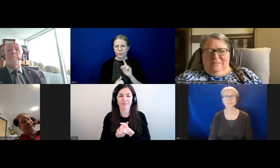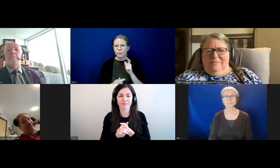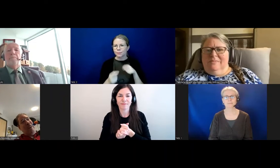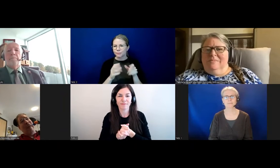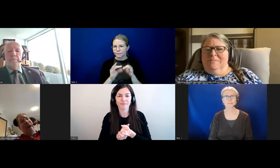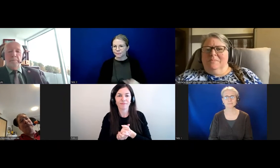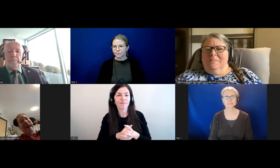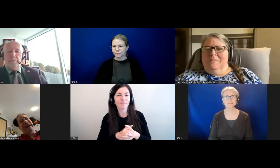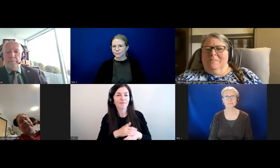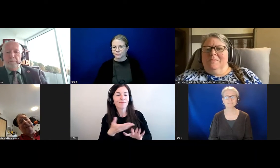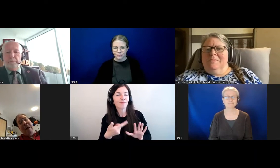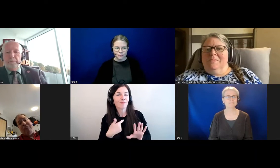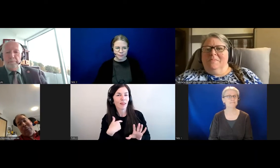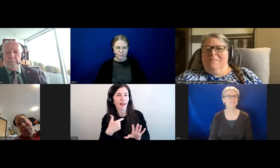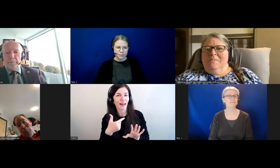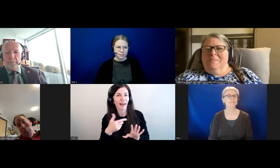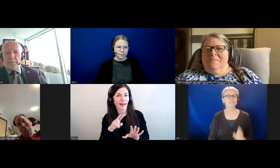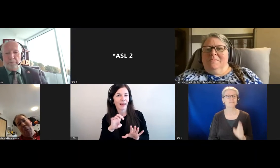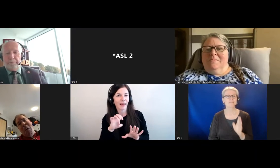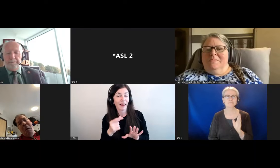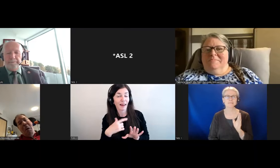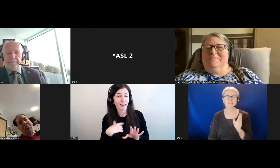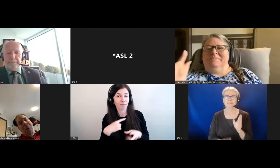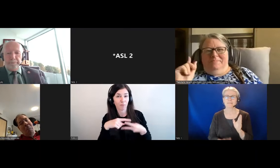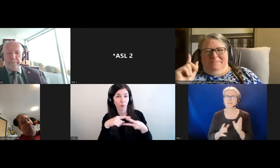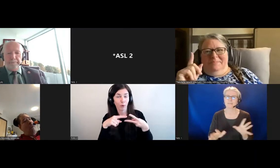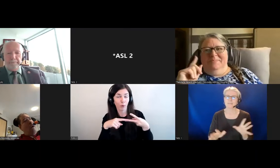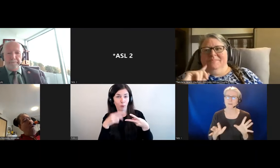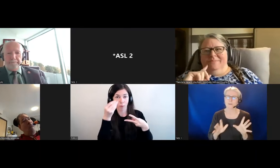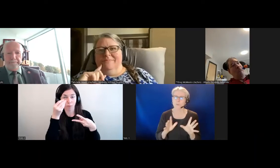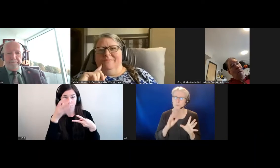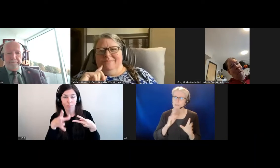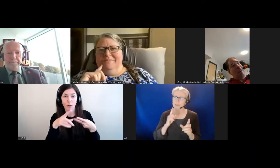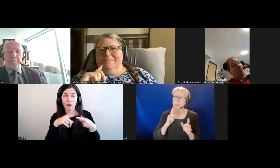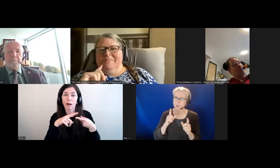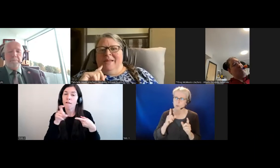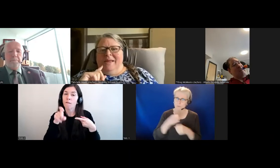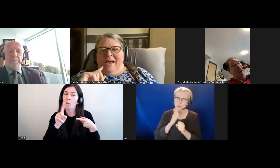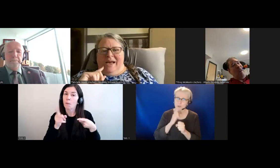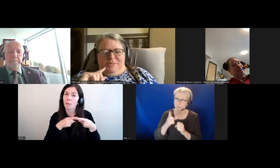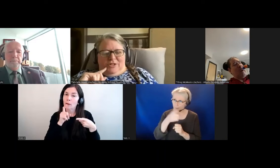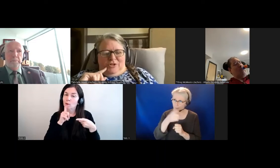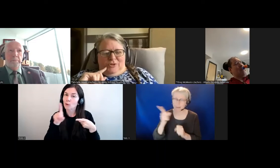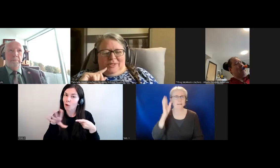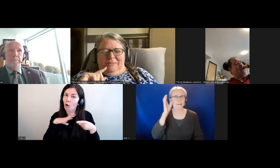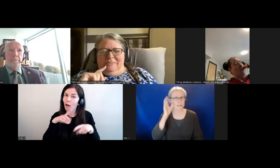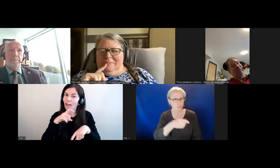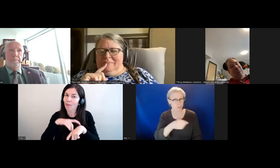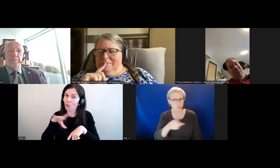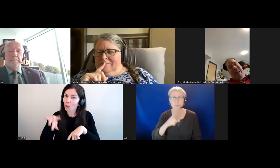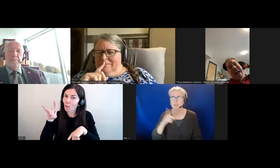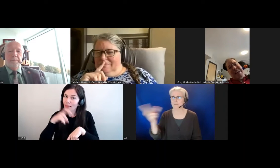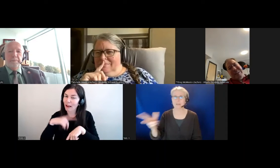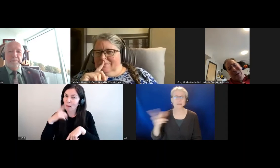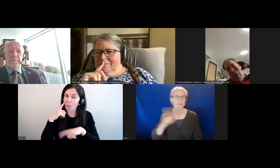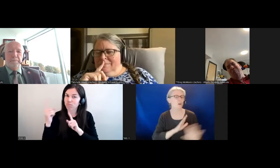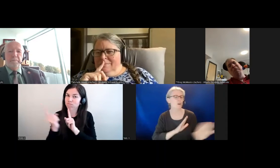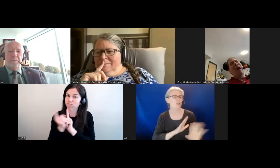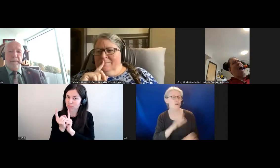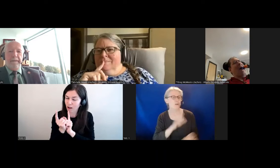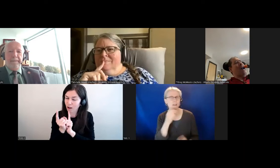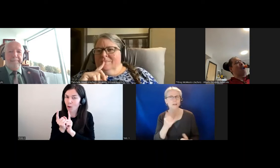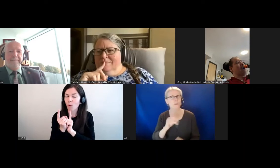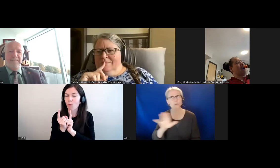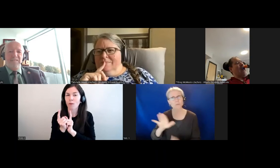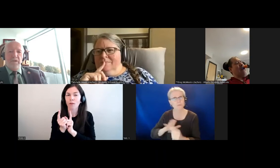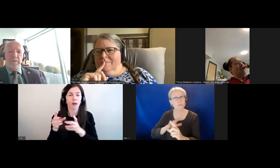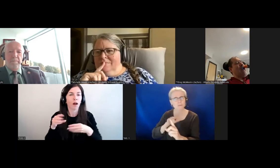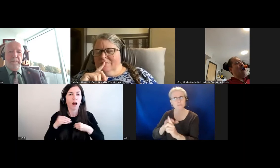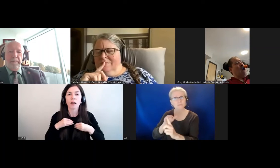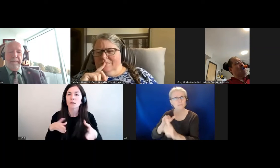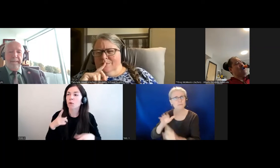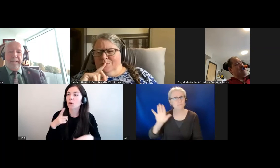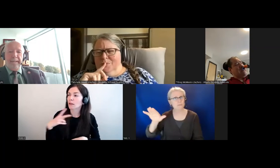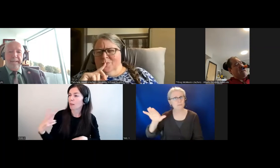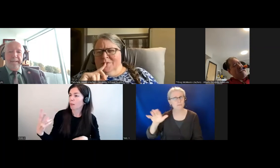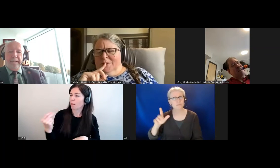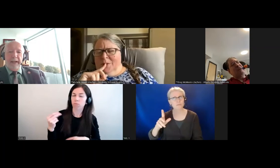MAKE SURE THEY MAKE TIME FOR YOU. DON'T TAKE NO FOR AN ANSWER. THE SECOND THING I WOULD SUGGEST,